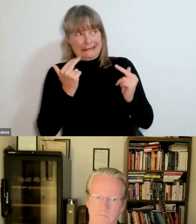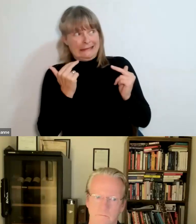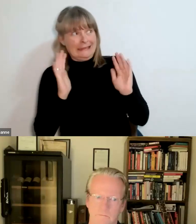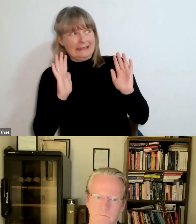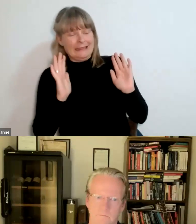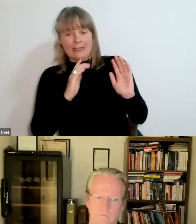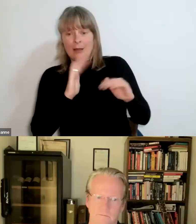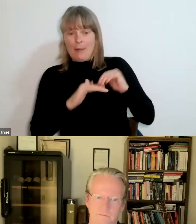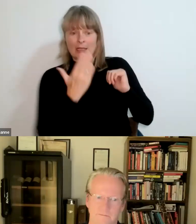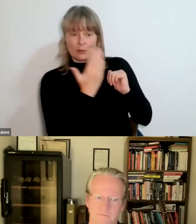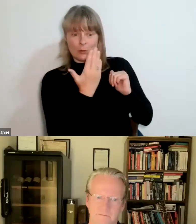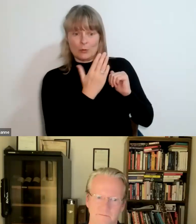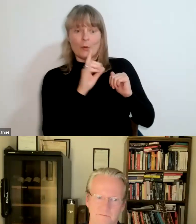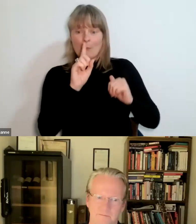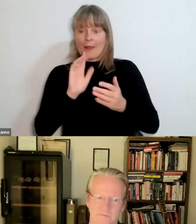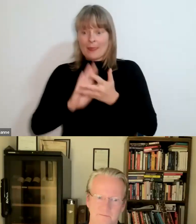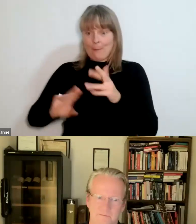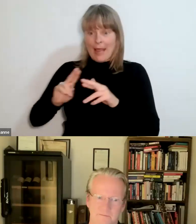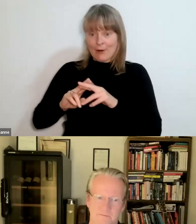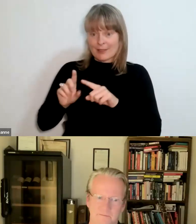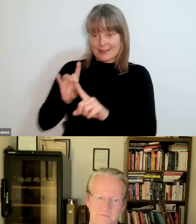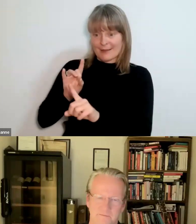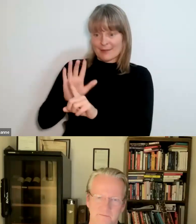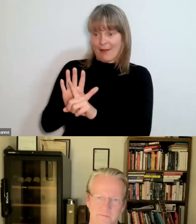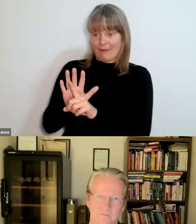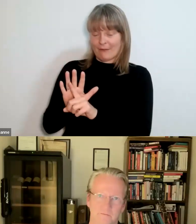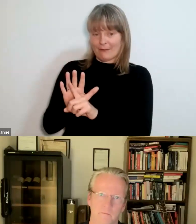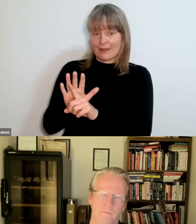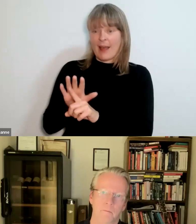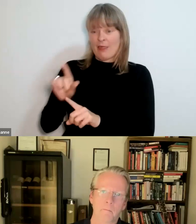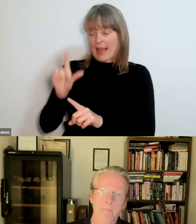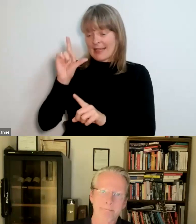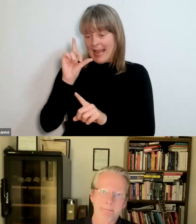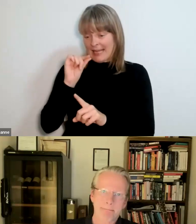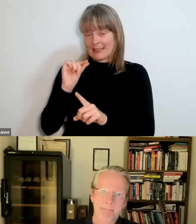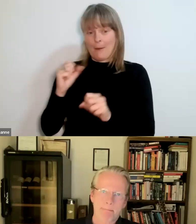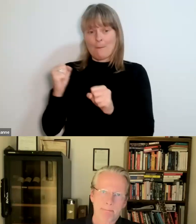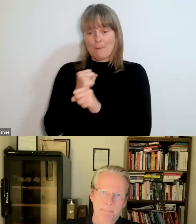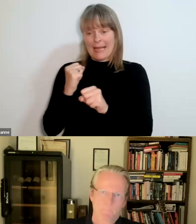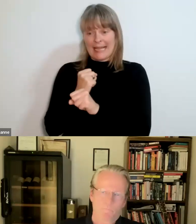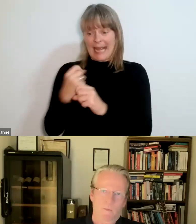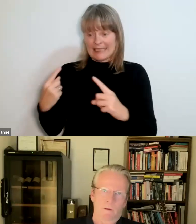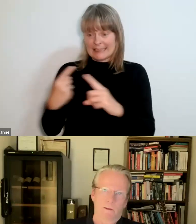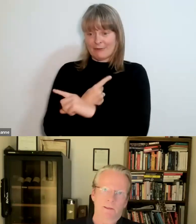great school experience always or are intimidated by schools and yet parents other really